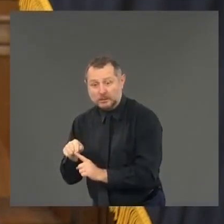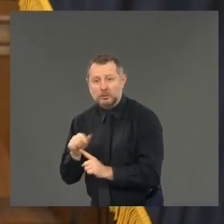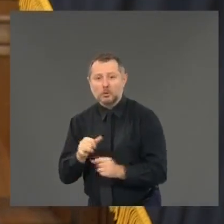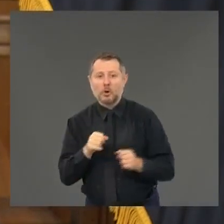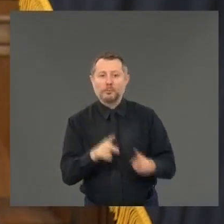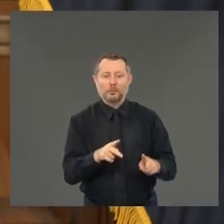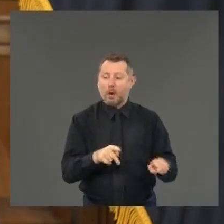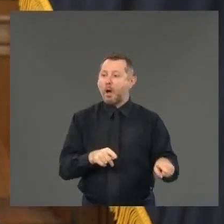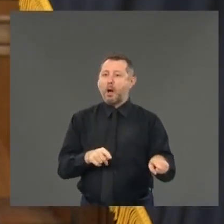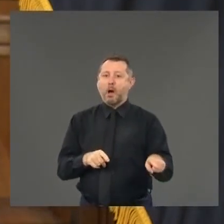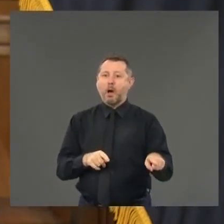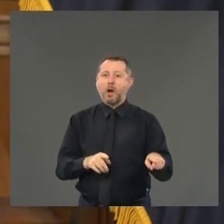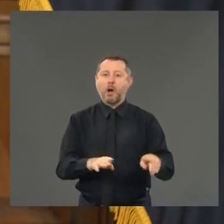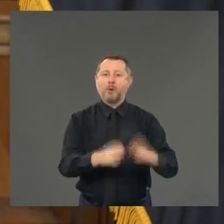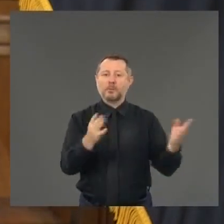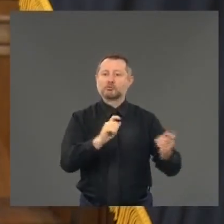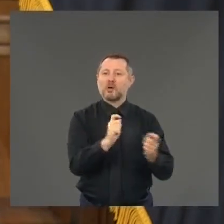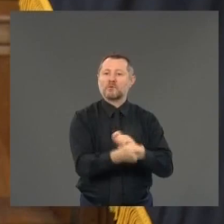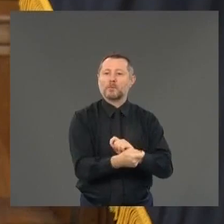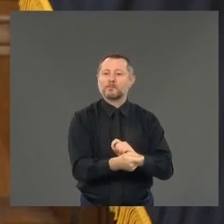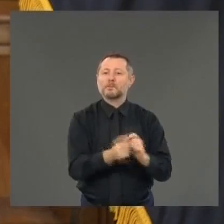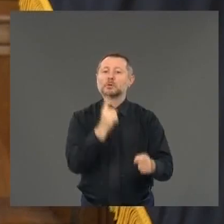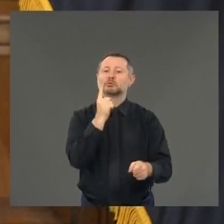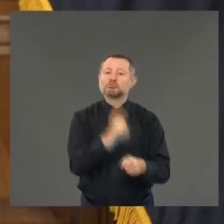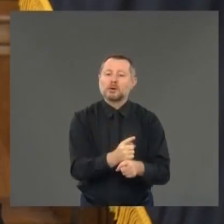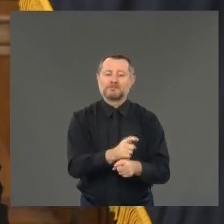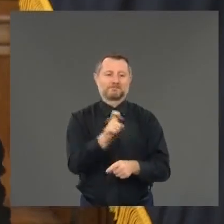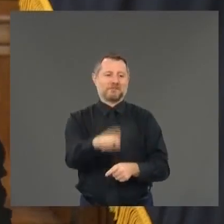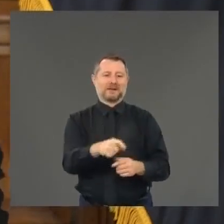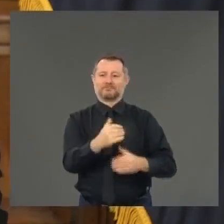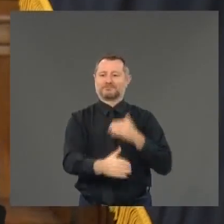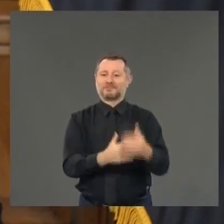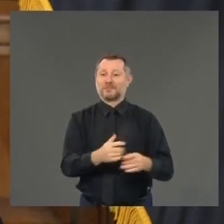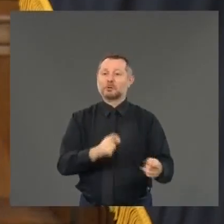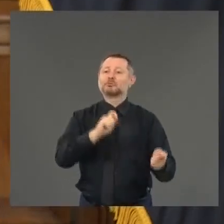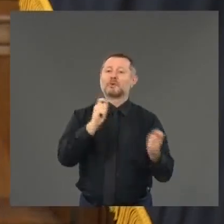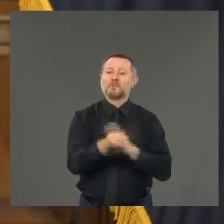THERE'S OPPORTUNITY IN A CRISIS. THIS IS A MOMENT FOR REFORM.